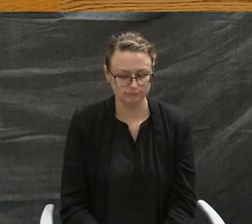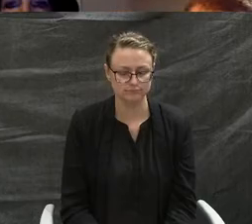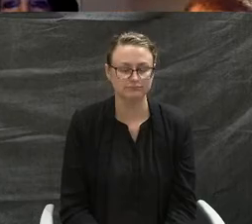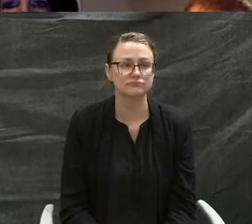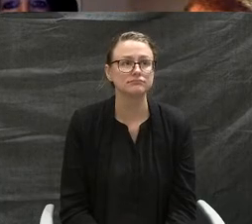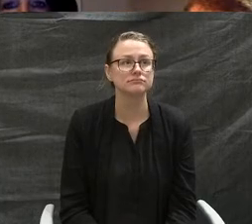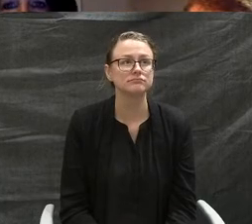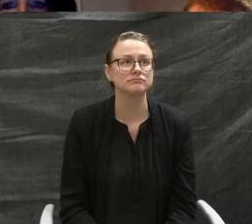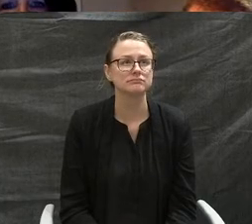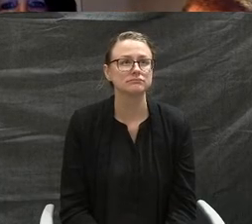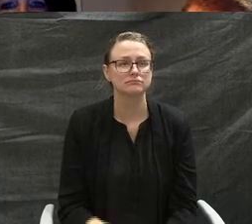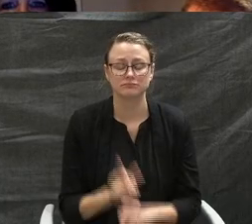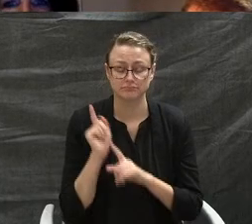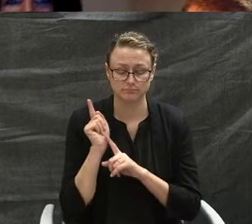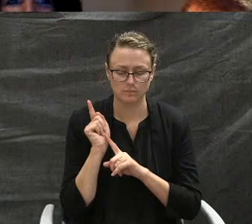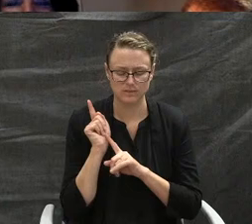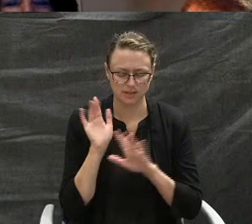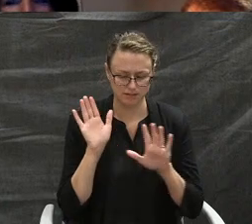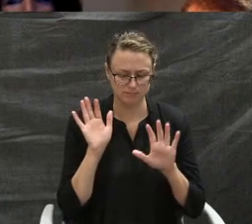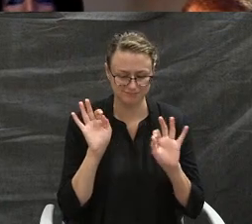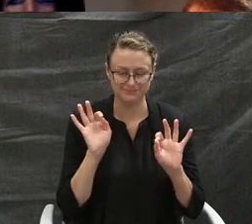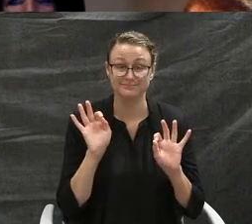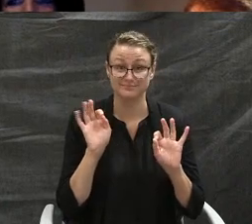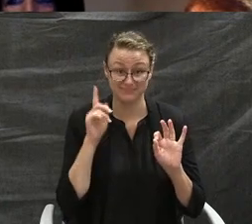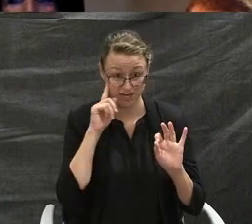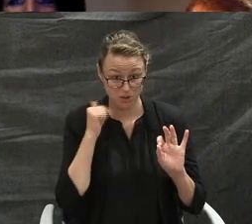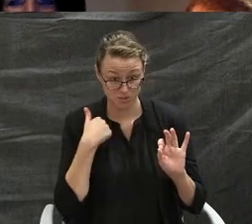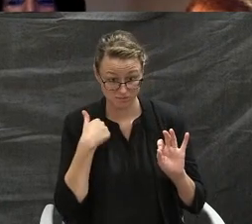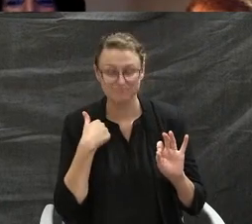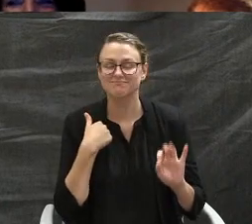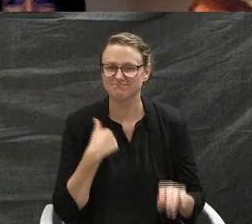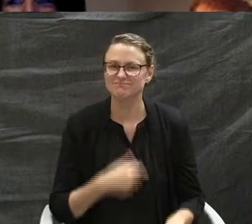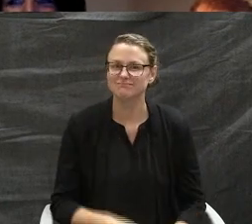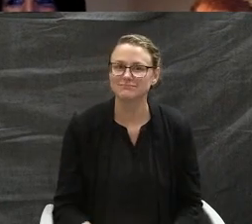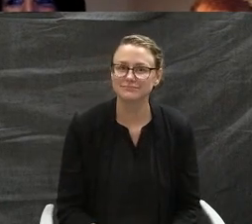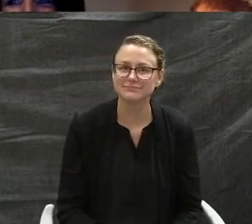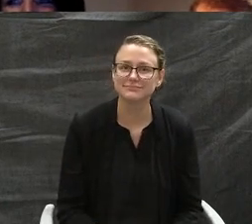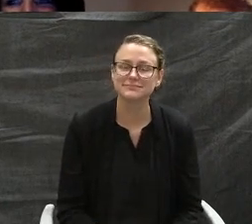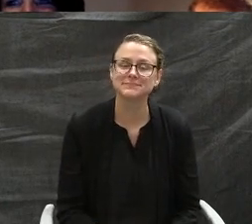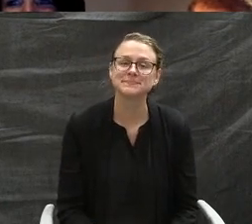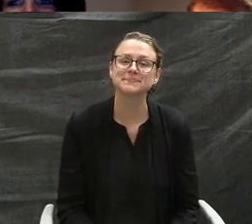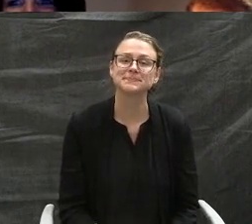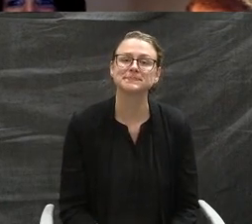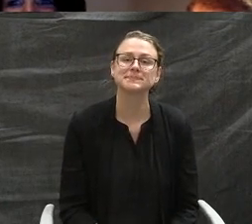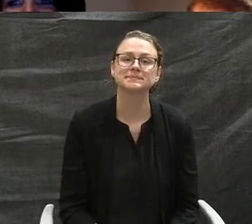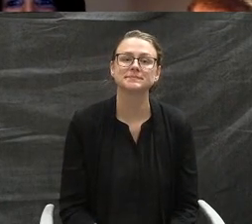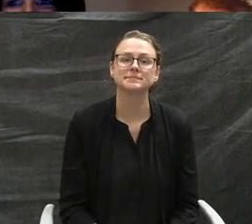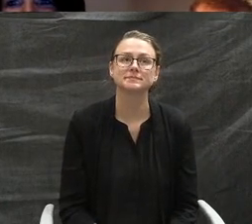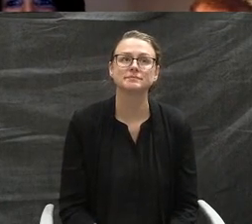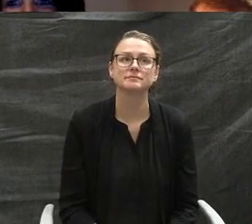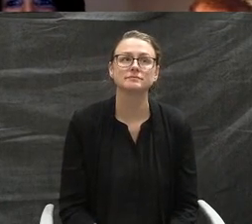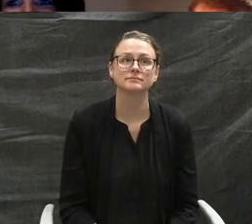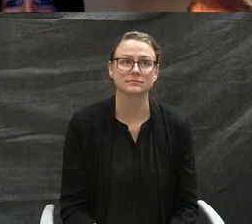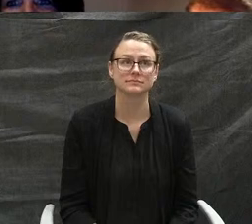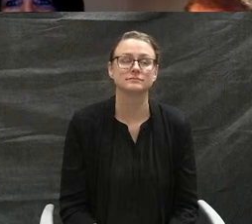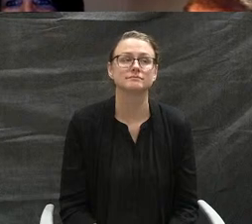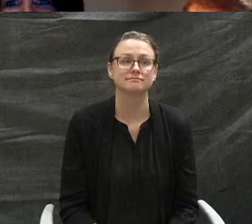1 second, all right there we go. Can you hear me? Can you hear me, Katie?